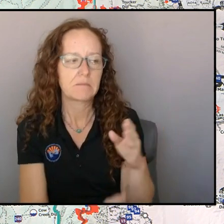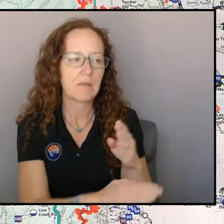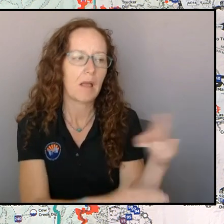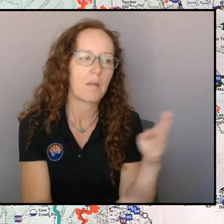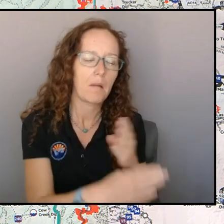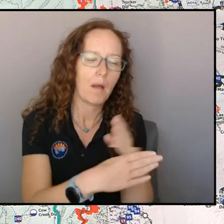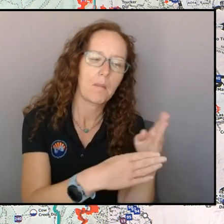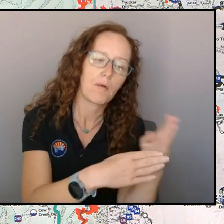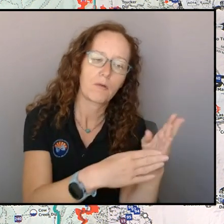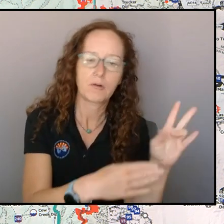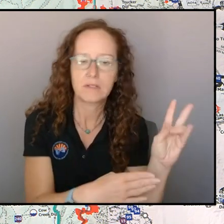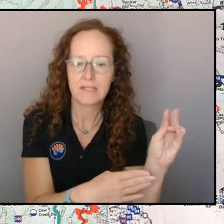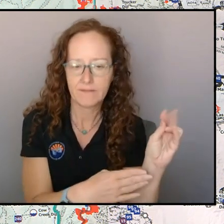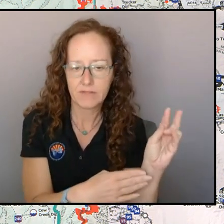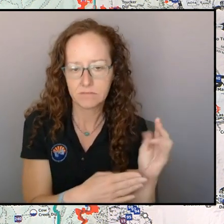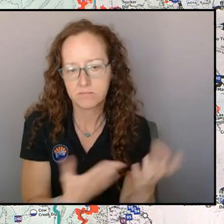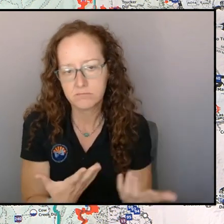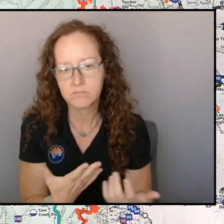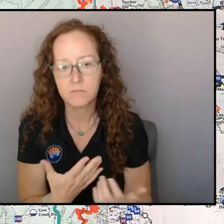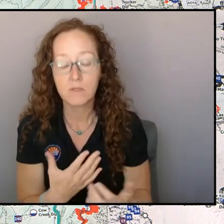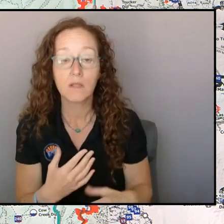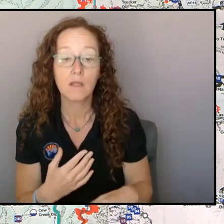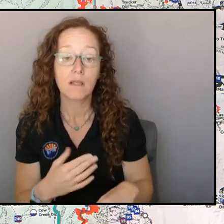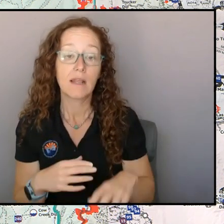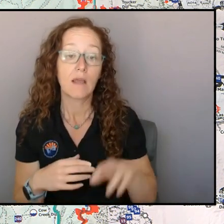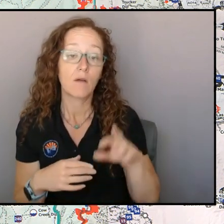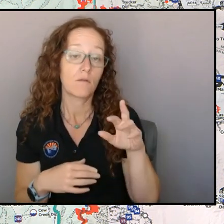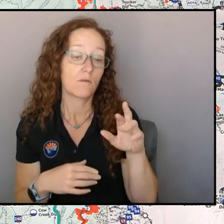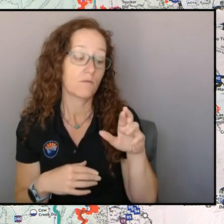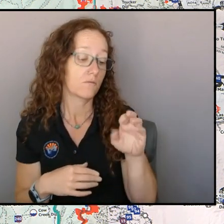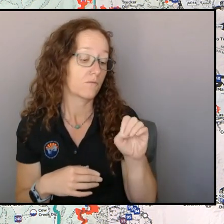relative humidity minimum's going to be pretty reduced